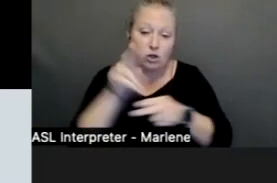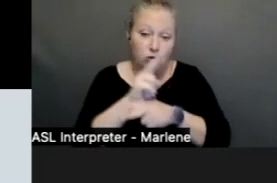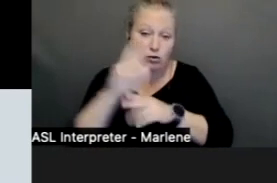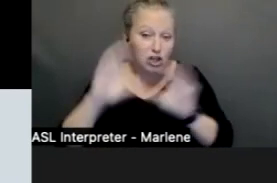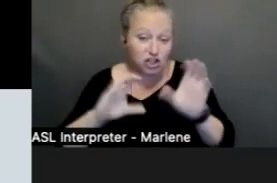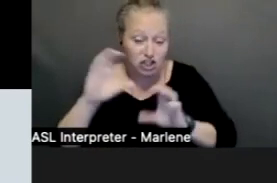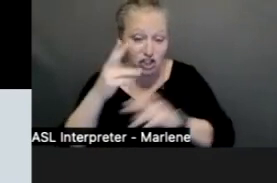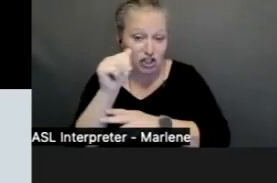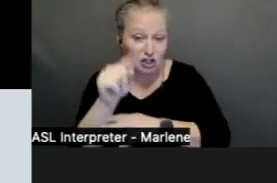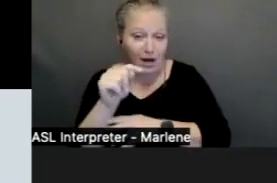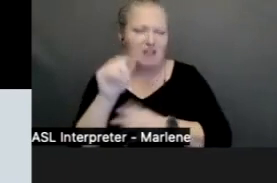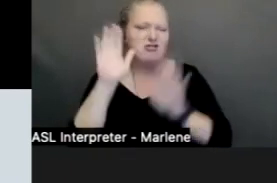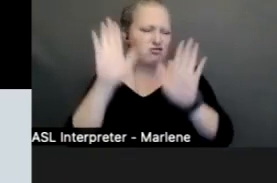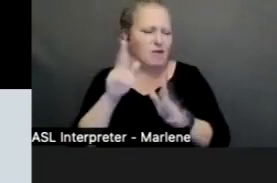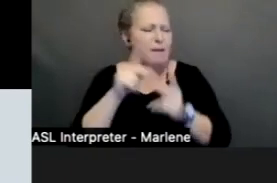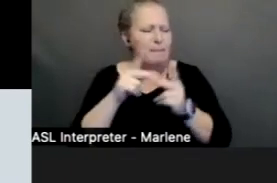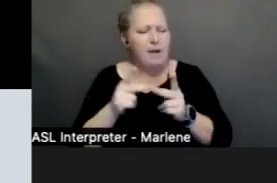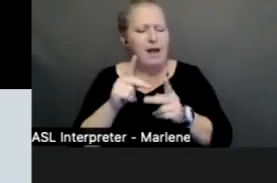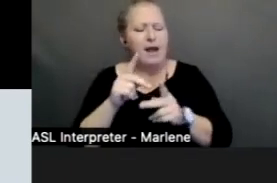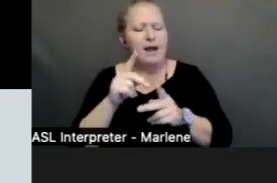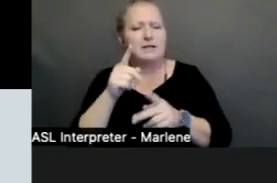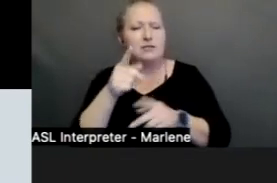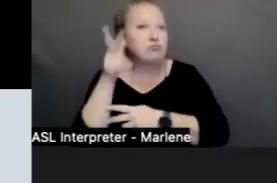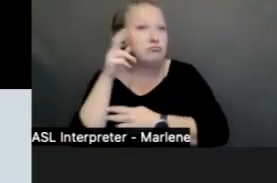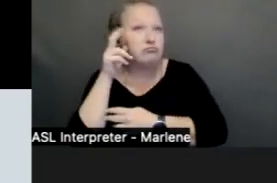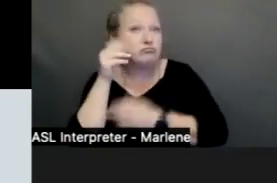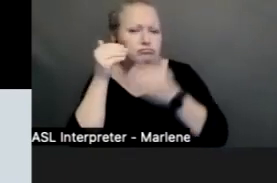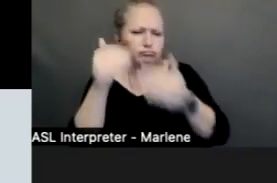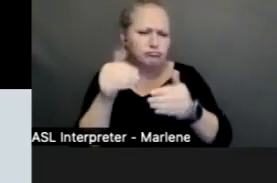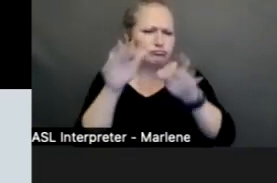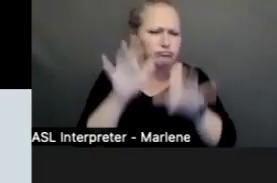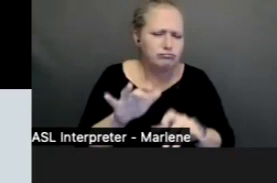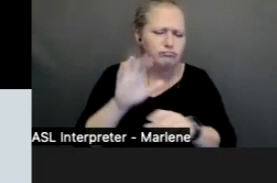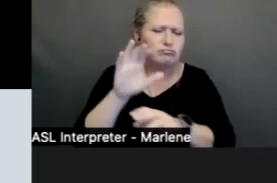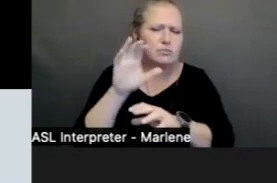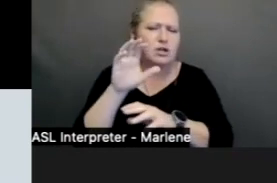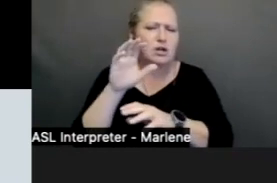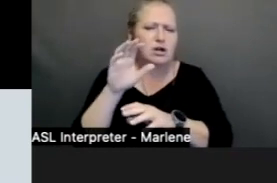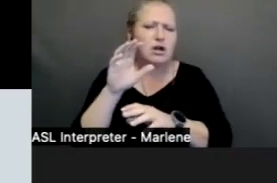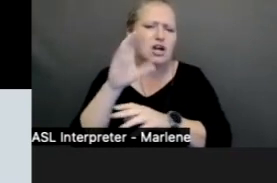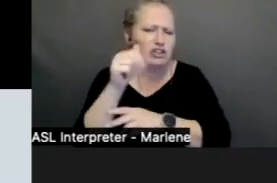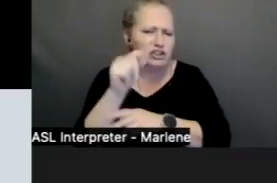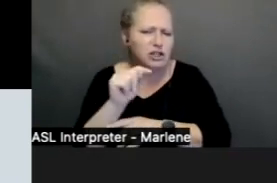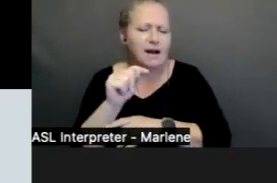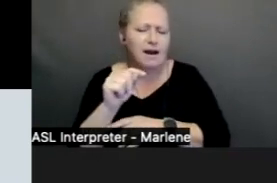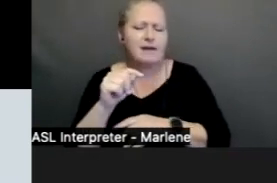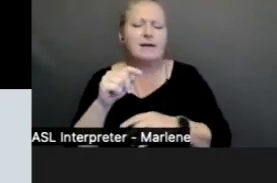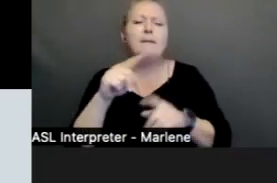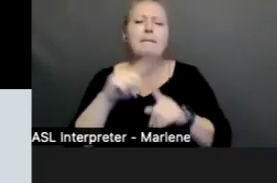that's definitely a great place for that to happen as you're hearing things in the conversations that we're going to be having next. But also,